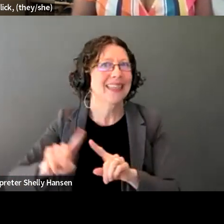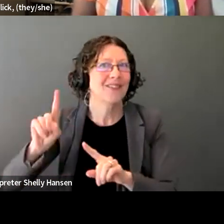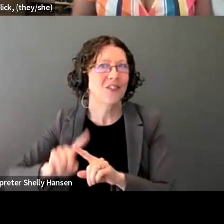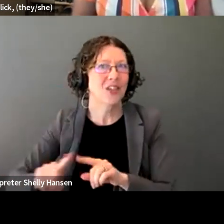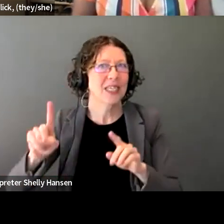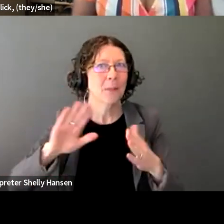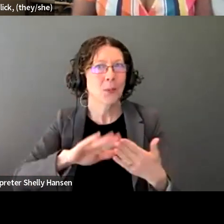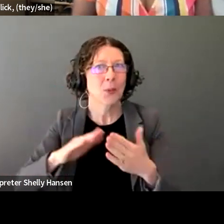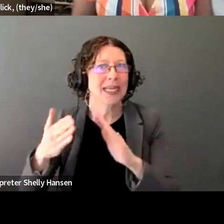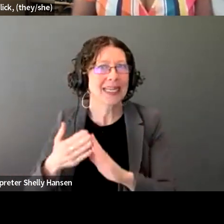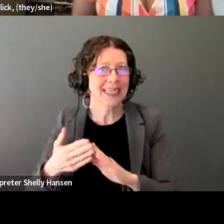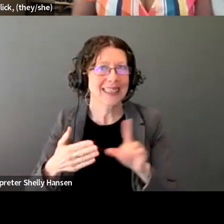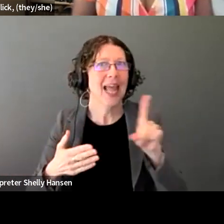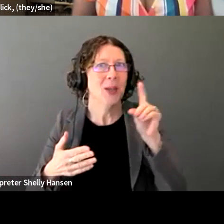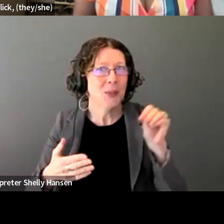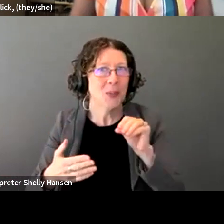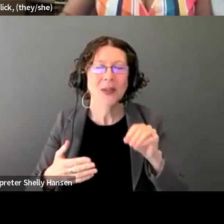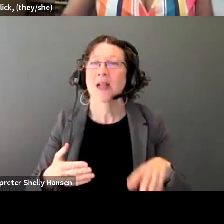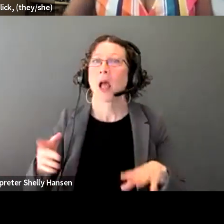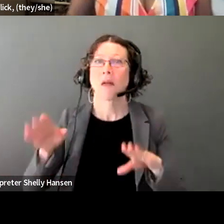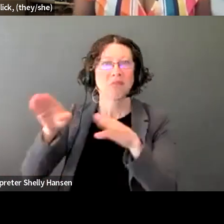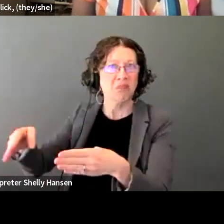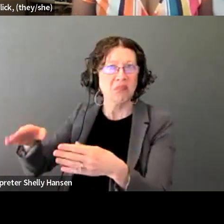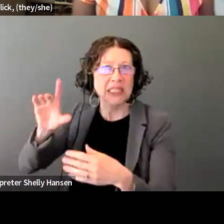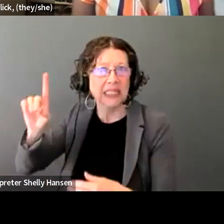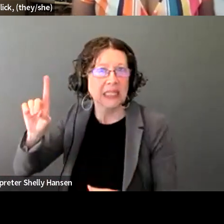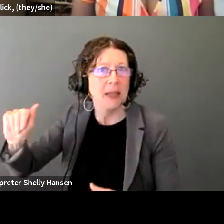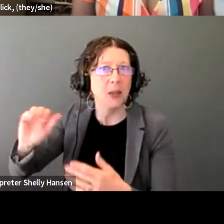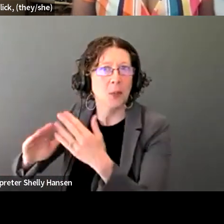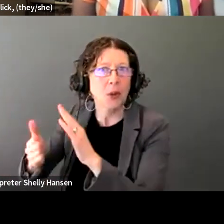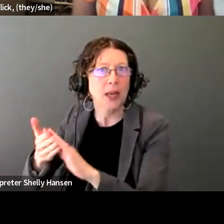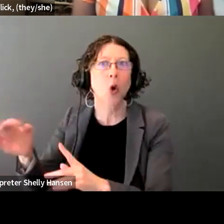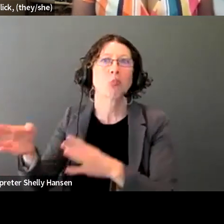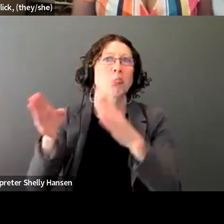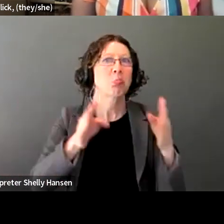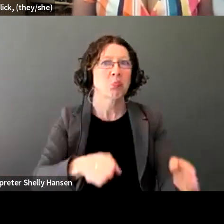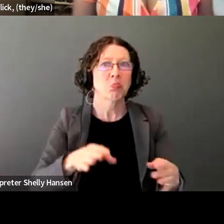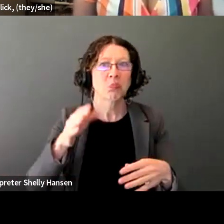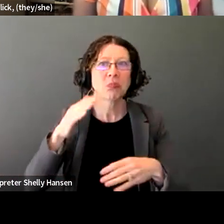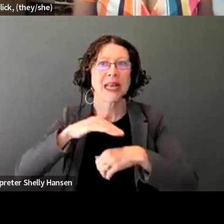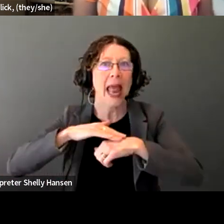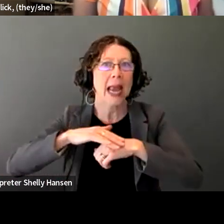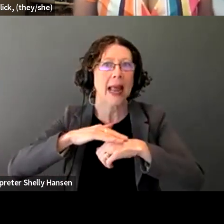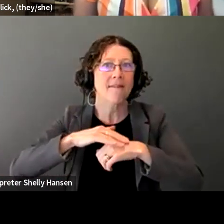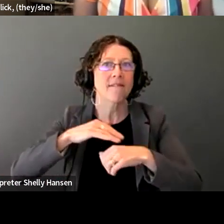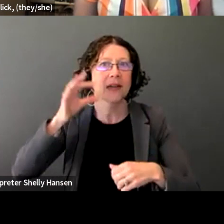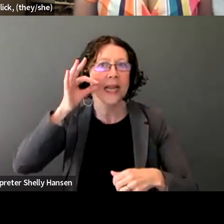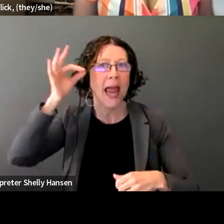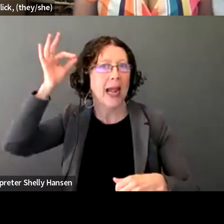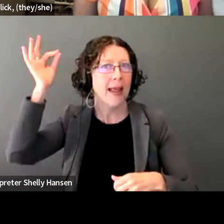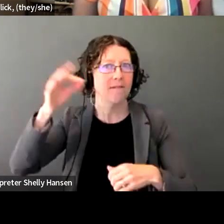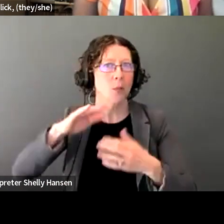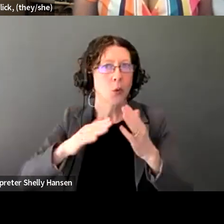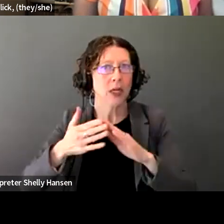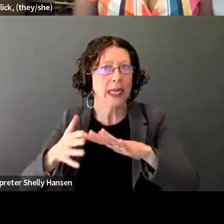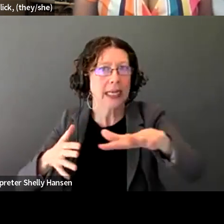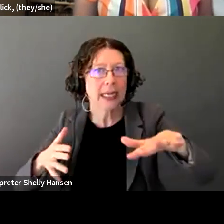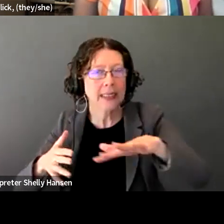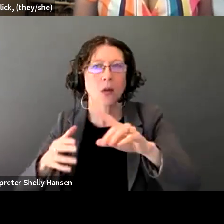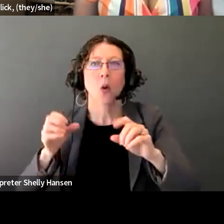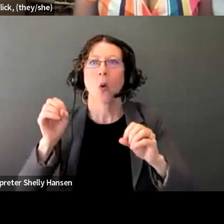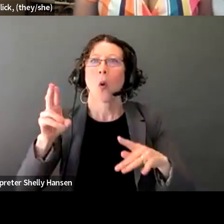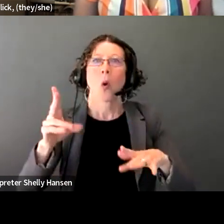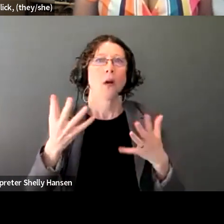And whether the disability communities or being able to lend resources, i.e., funding